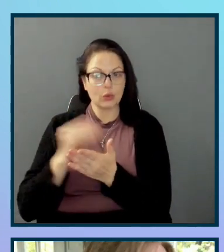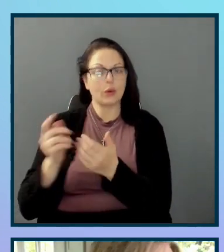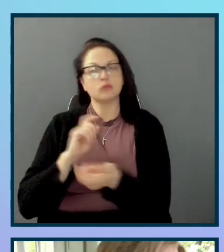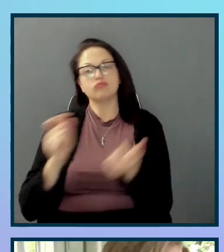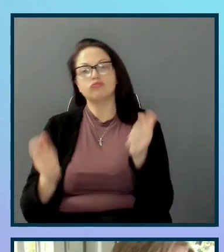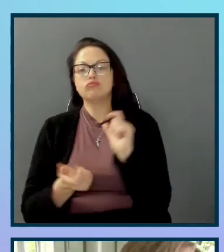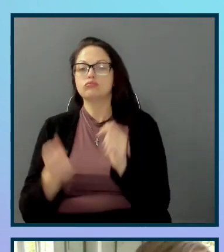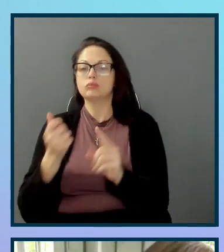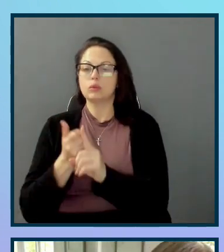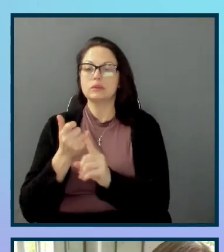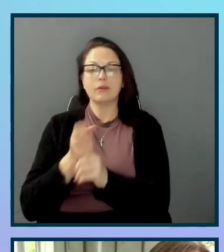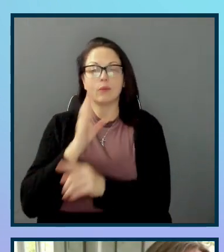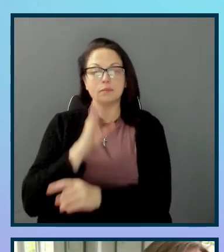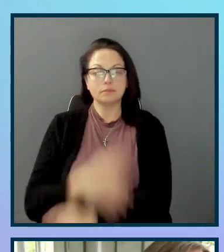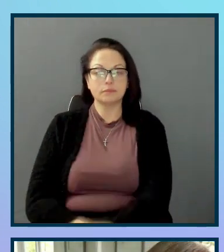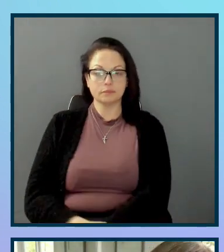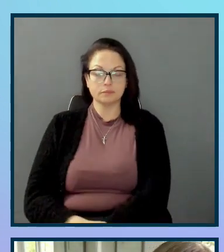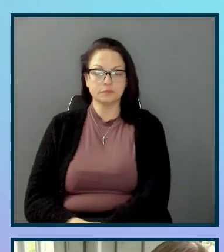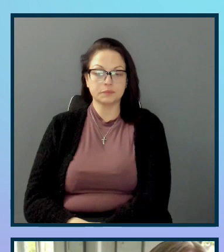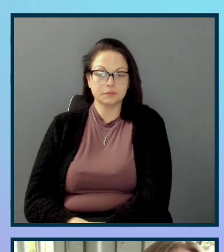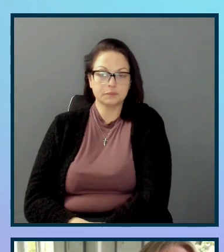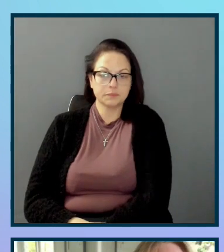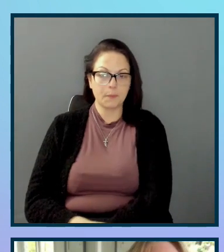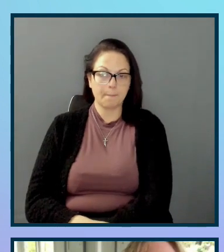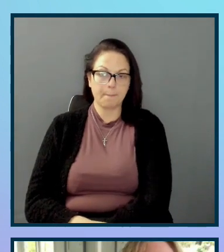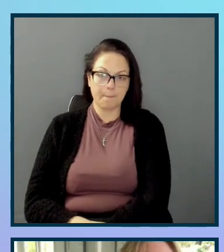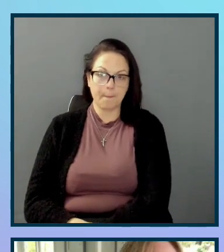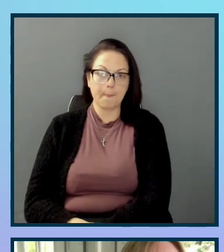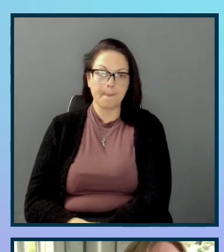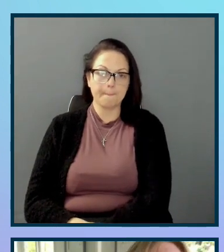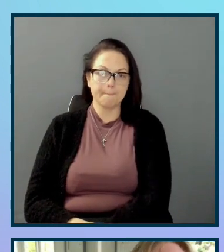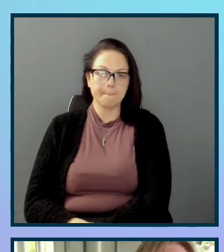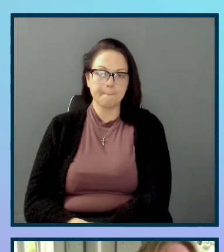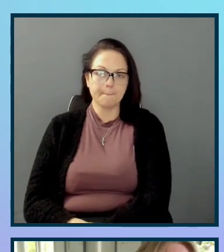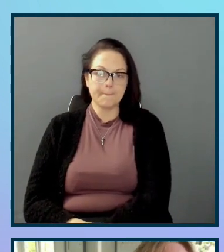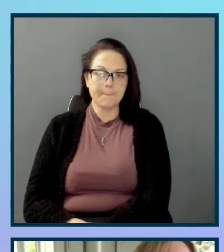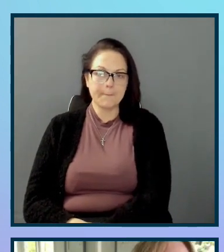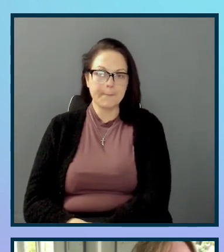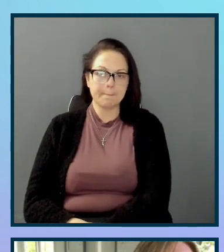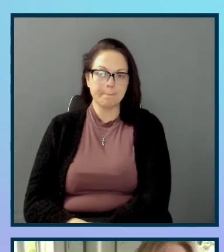so I would advise you to do that. All right, let's look at a few shots here. So what is this?